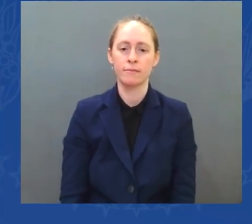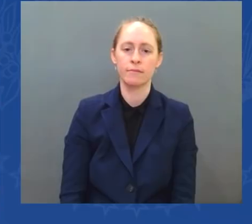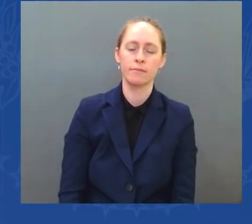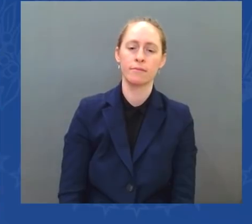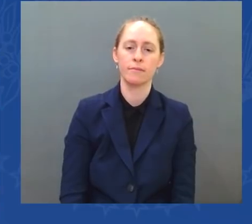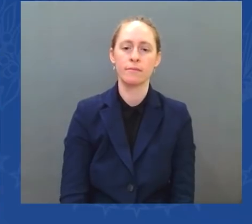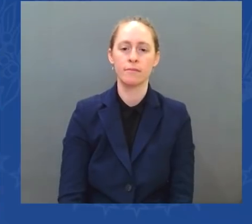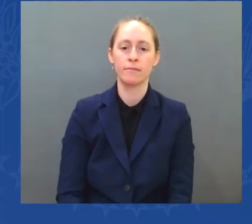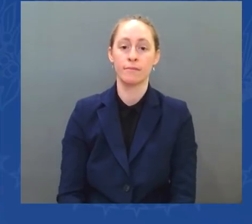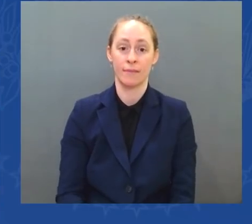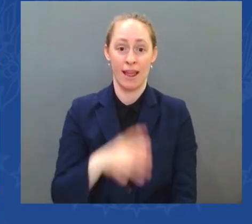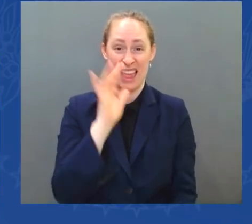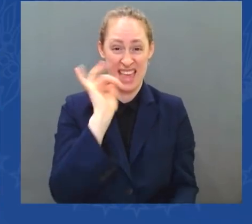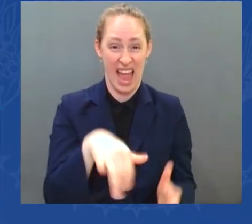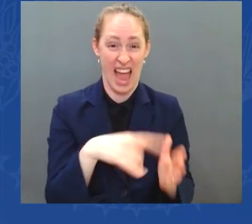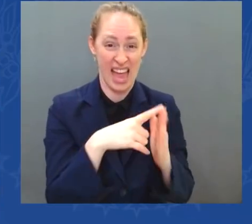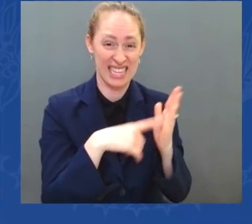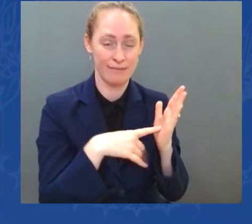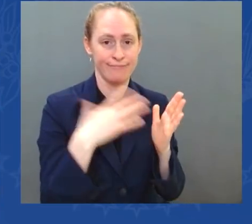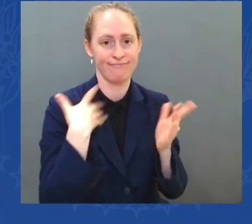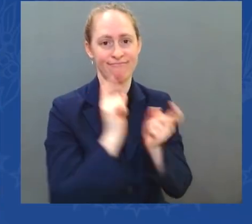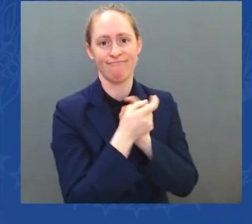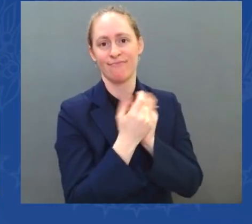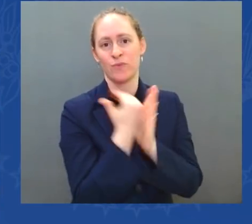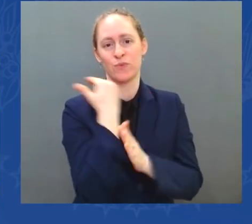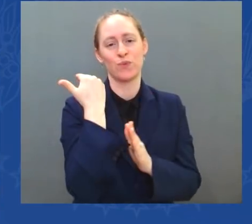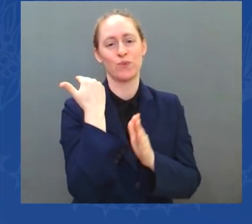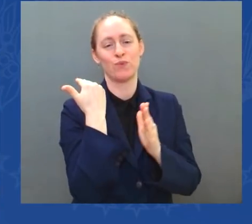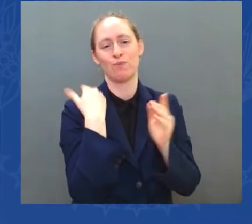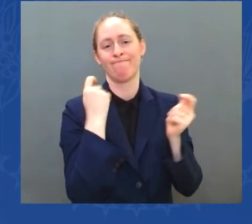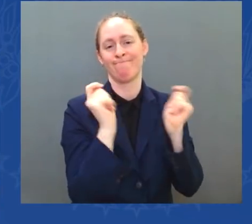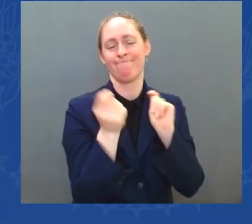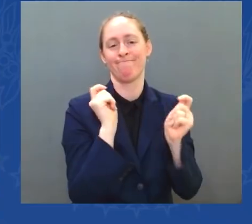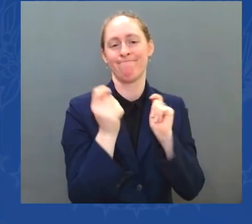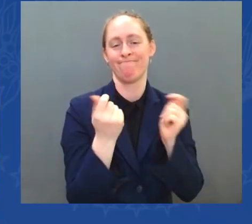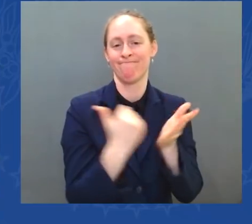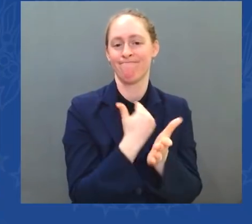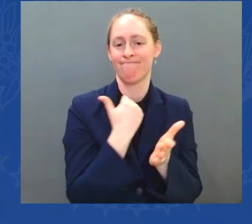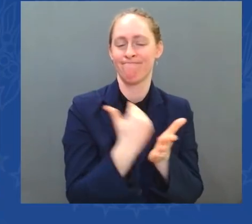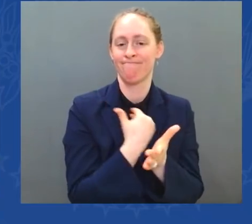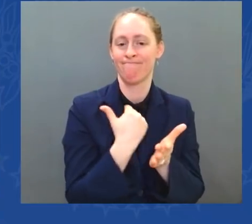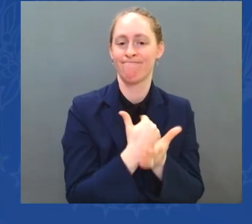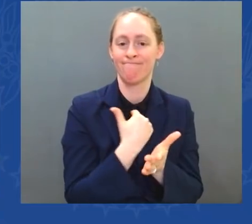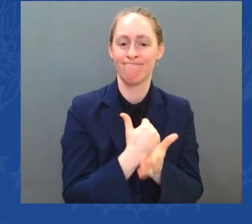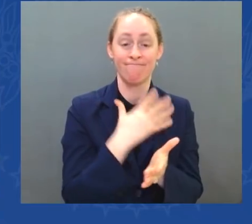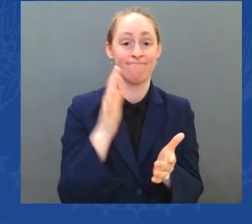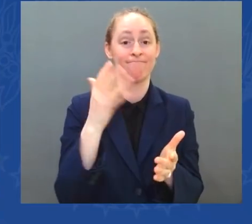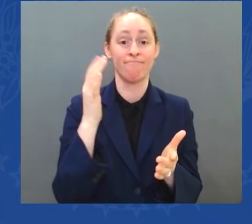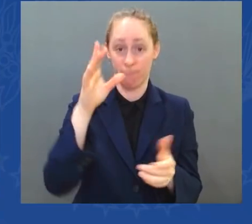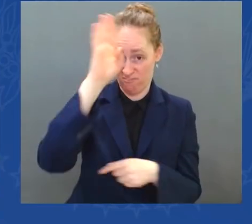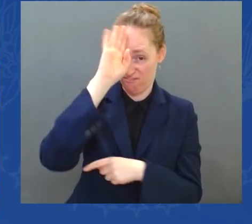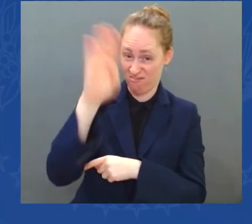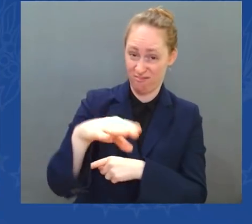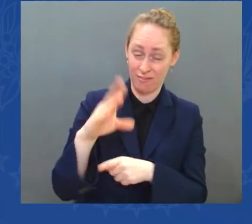spends more than $600 billion on goods and services. And in the past, if the manufacturing product